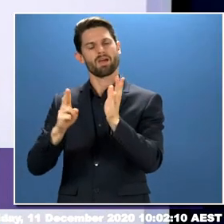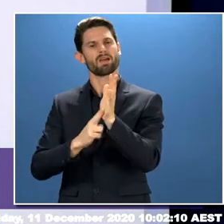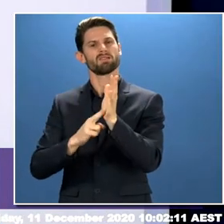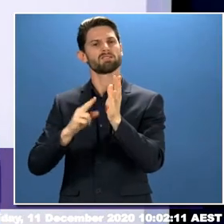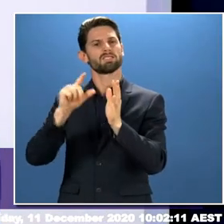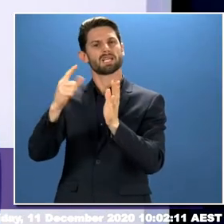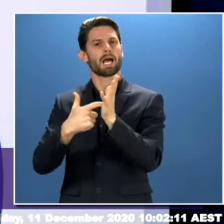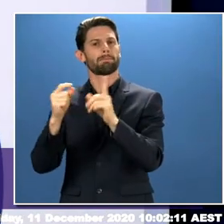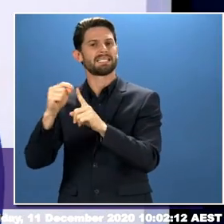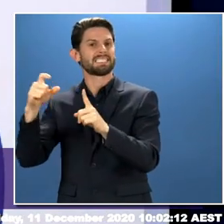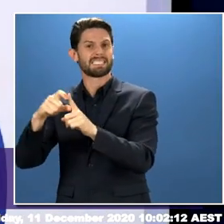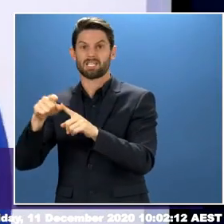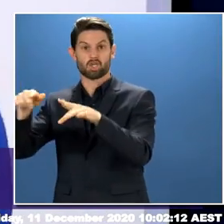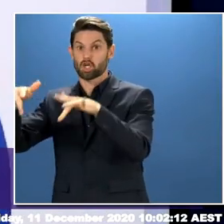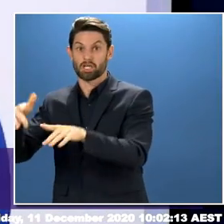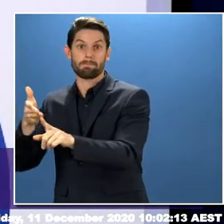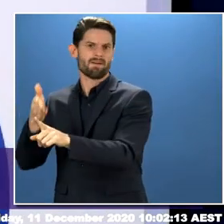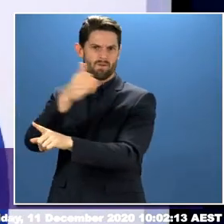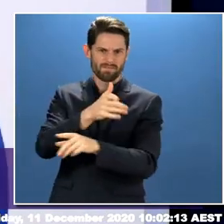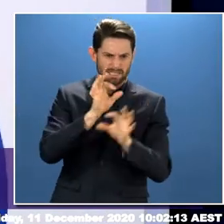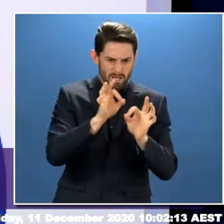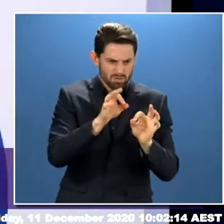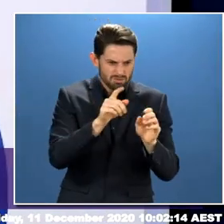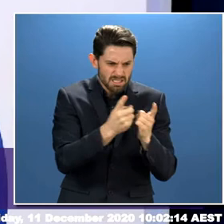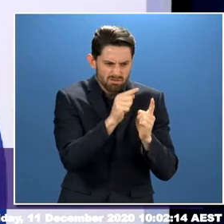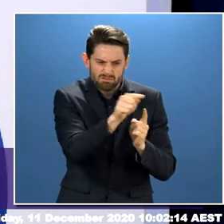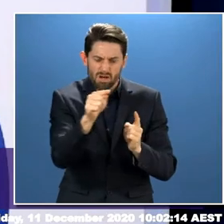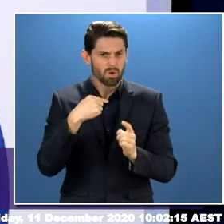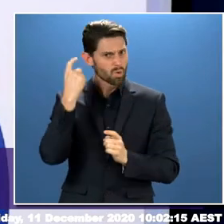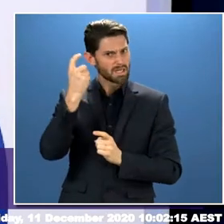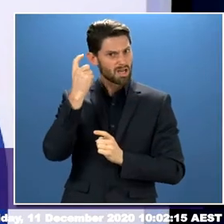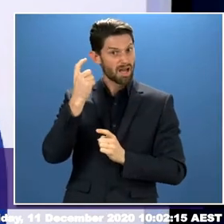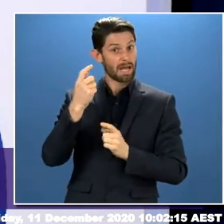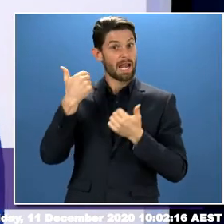In terms of your work, how important is the Convention on the Rights of People